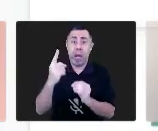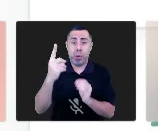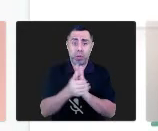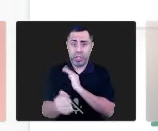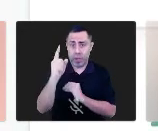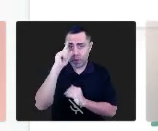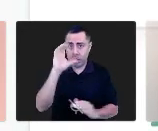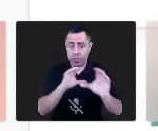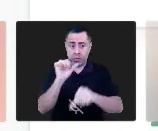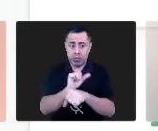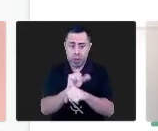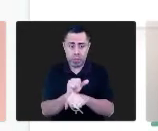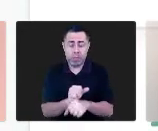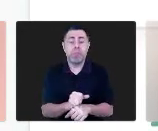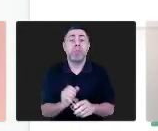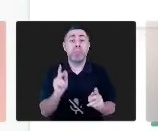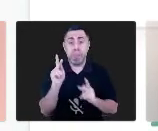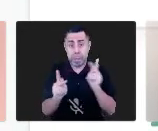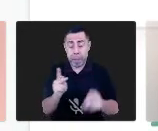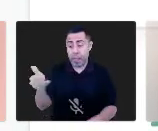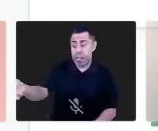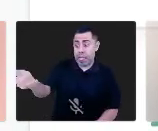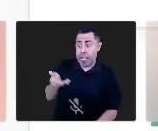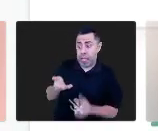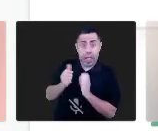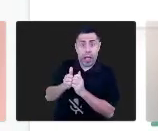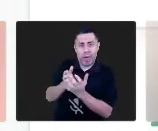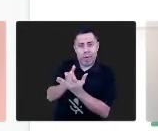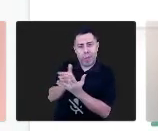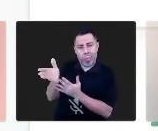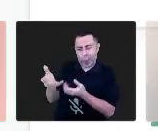people hire through trust that's the whole goal of the hiring process i trust you or if someone